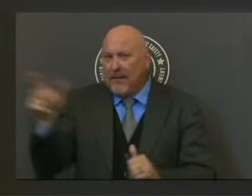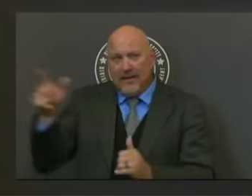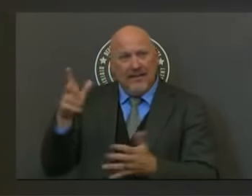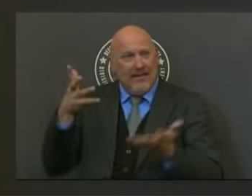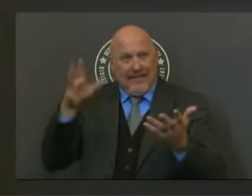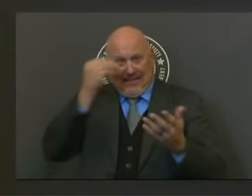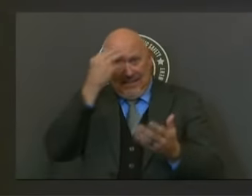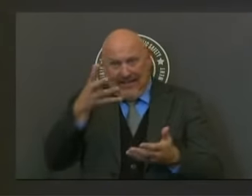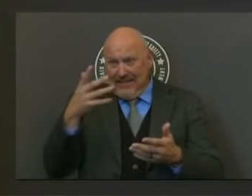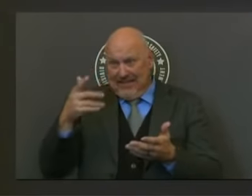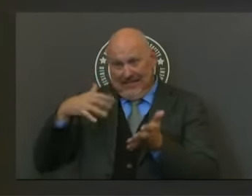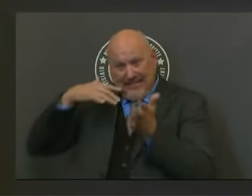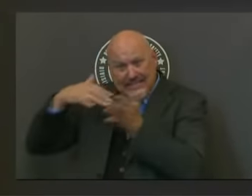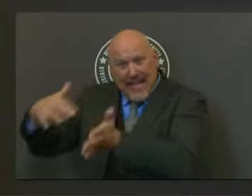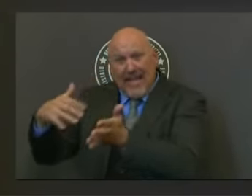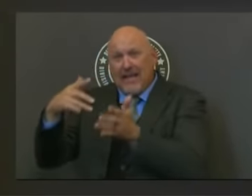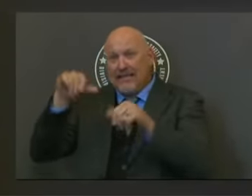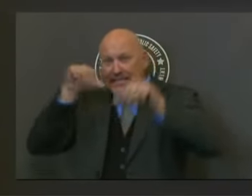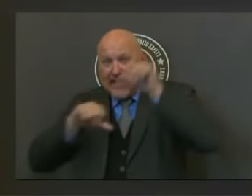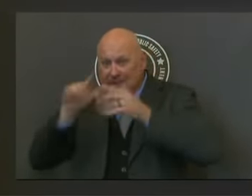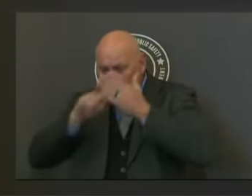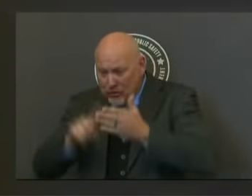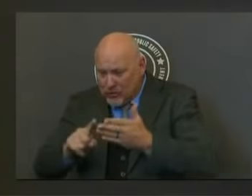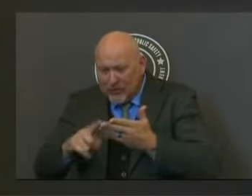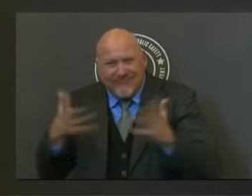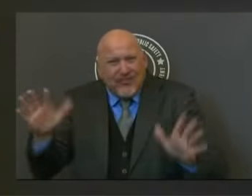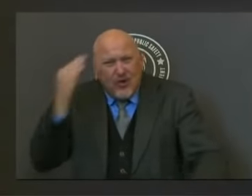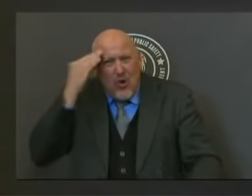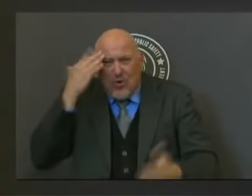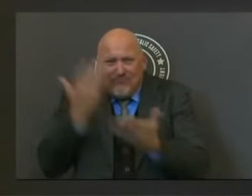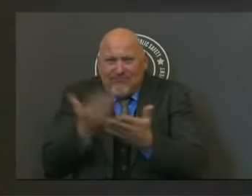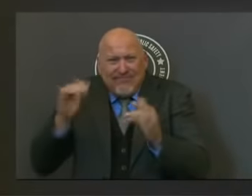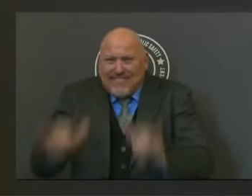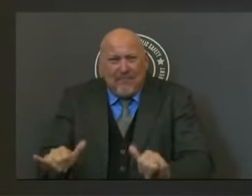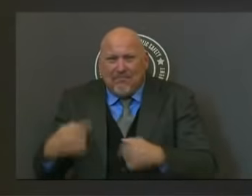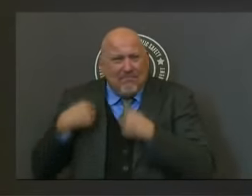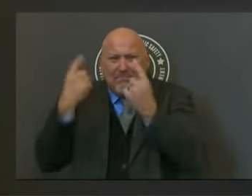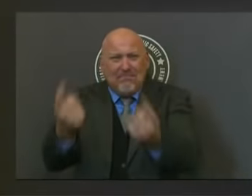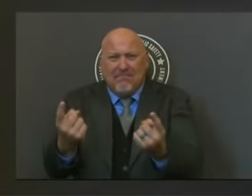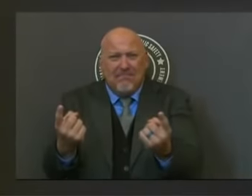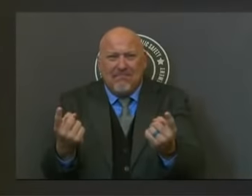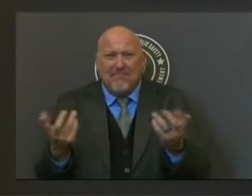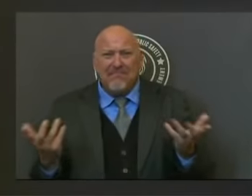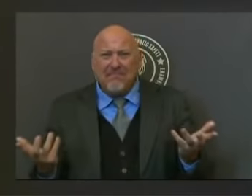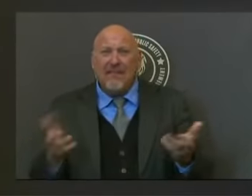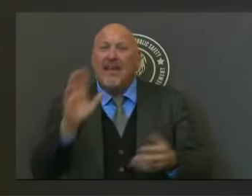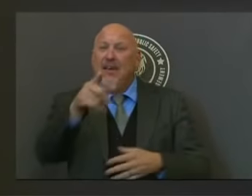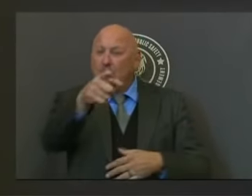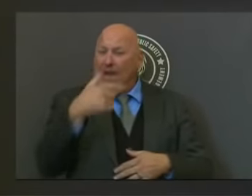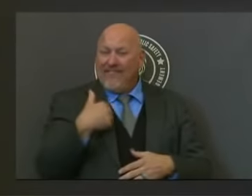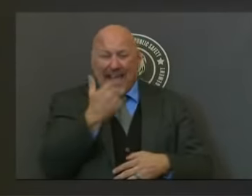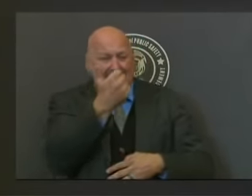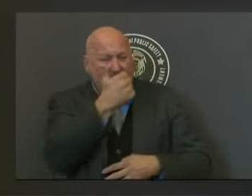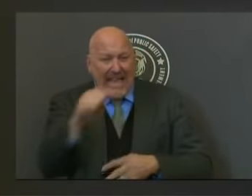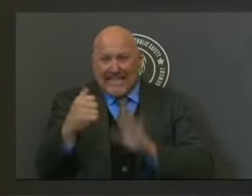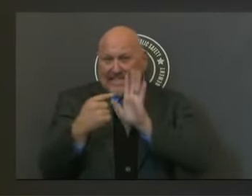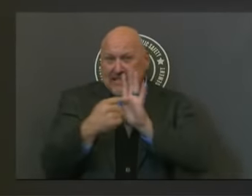regardless of how mild they may